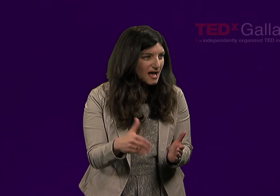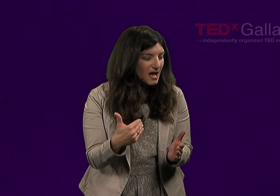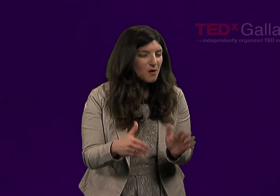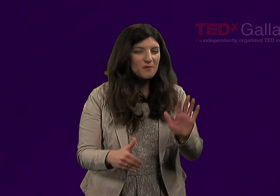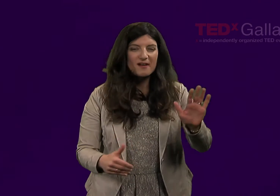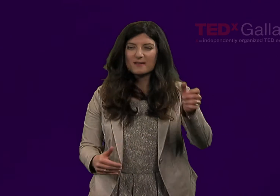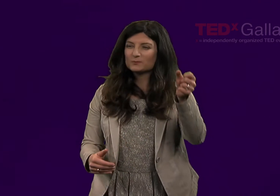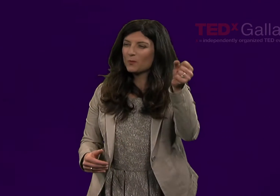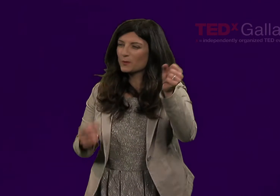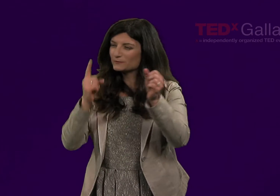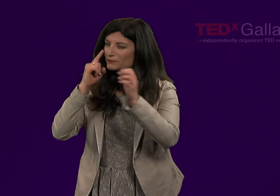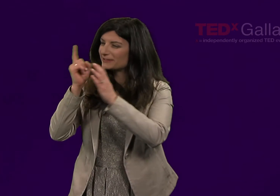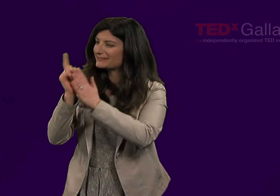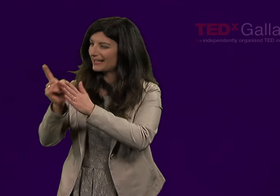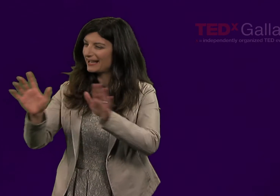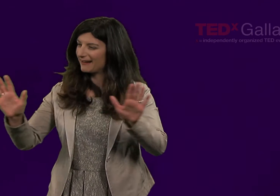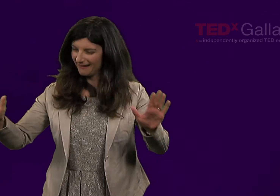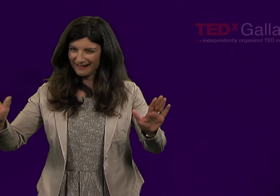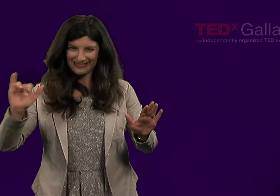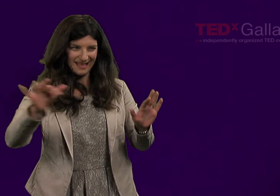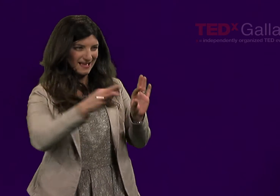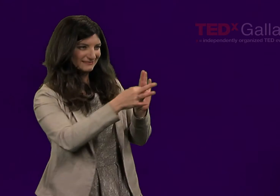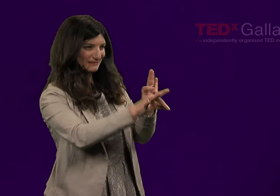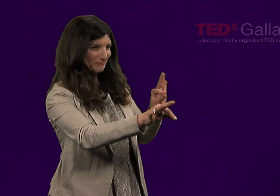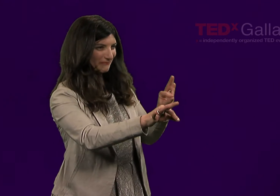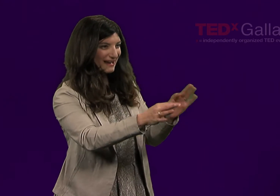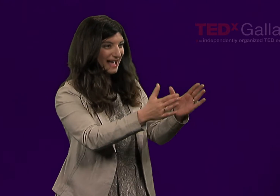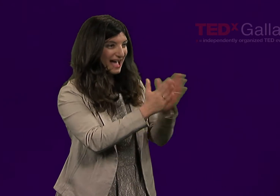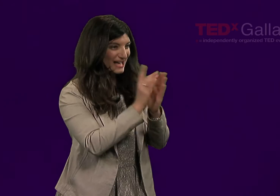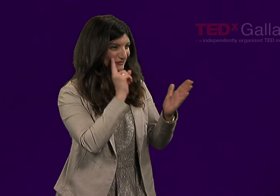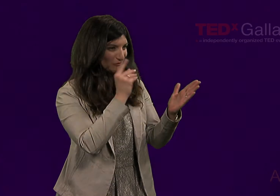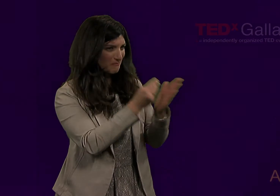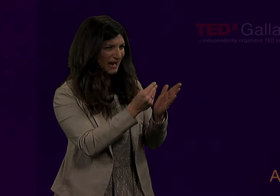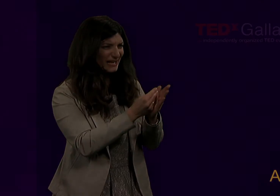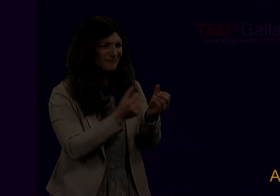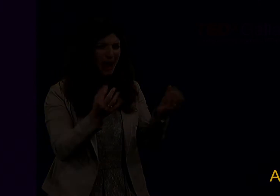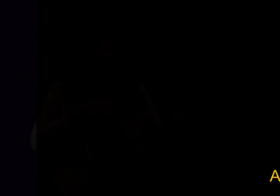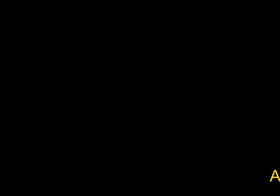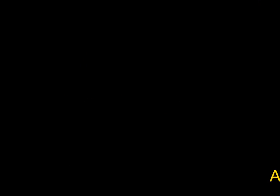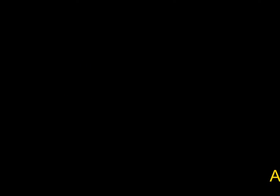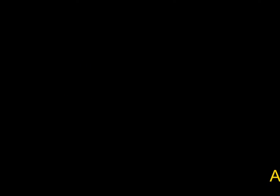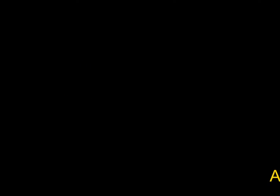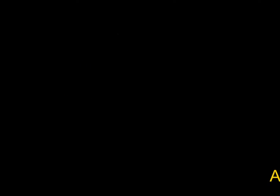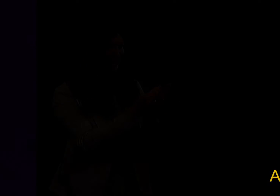Well, I want to hold on to that idea for a moment, that idea of asking people for money [Ask.]